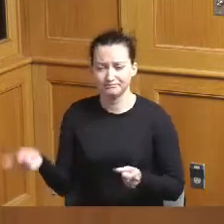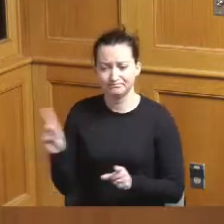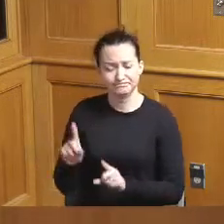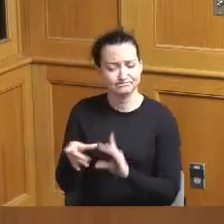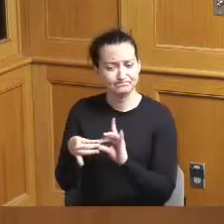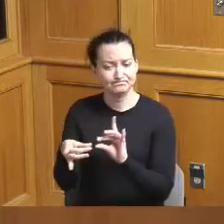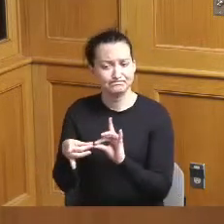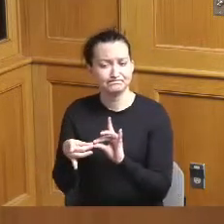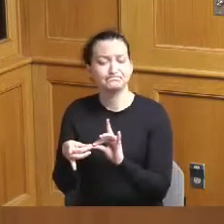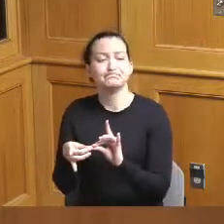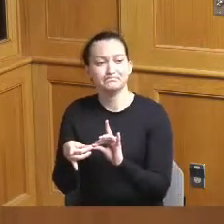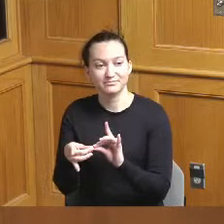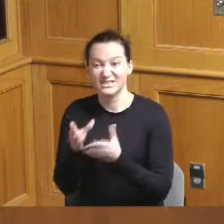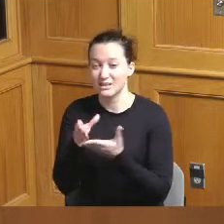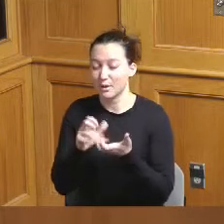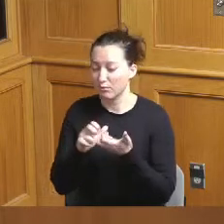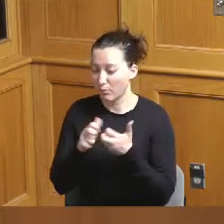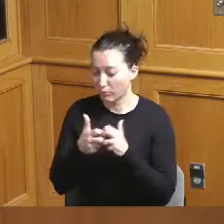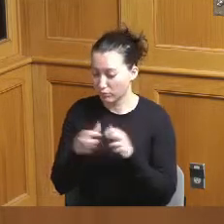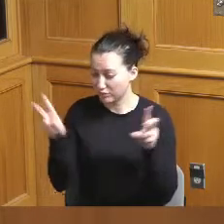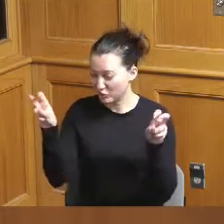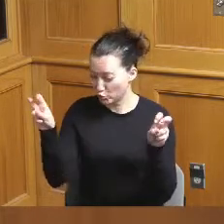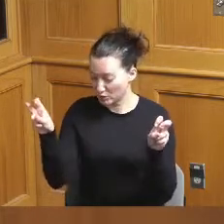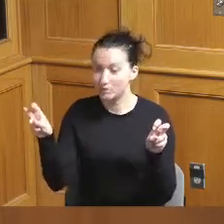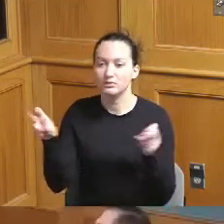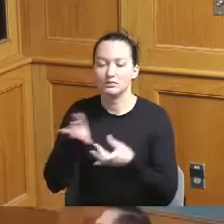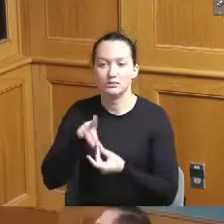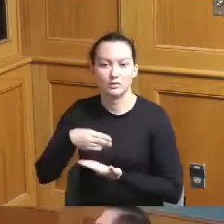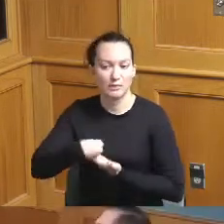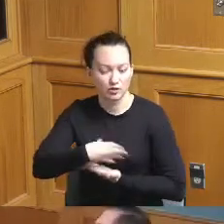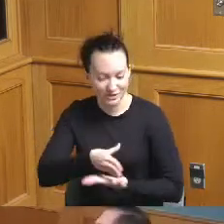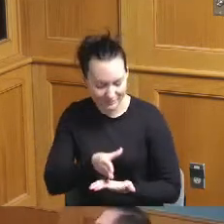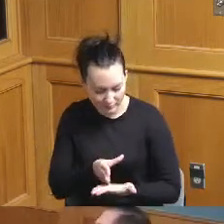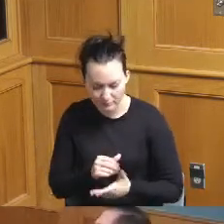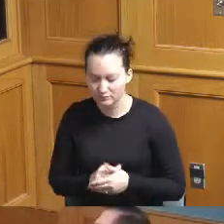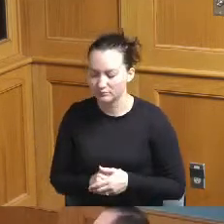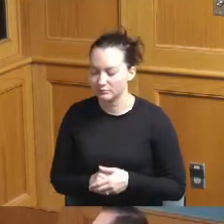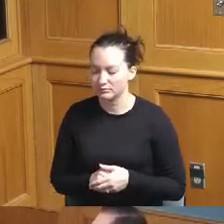some of the issues we're having right now in regards to our budget and some issues just the